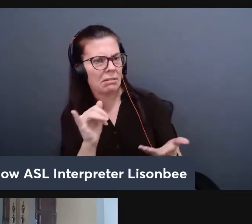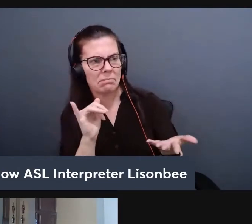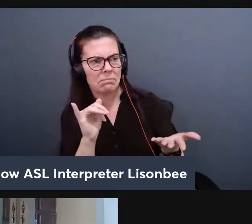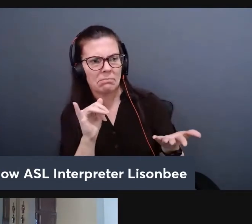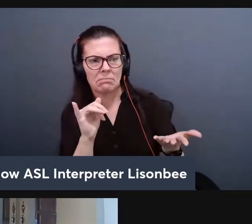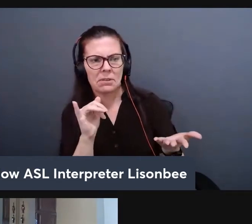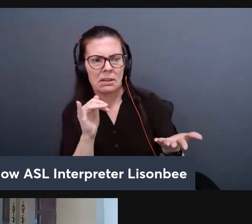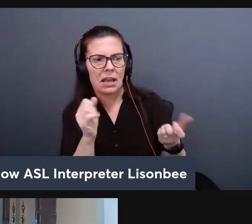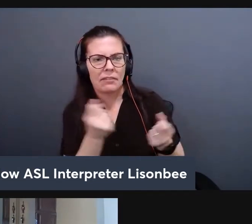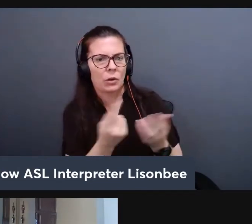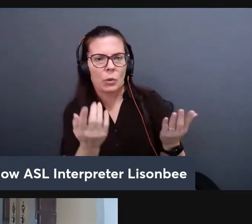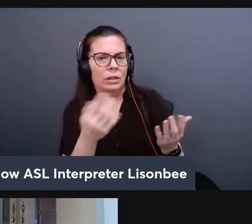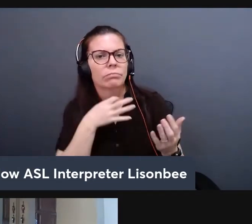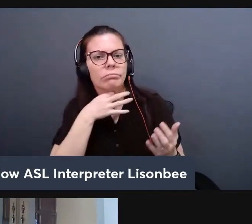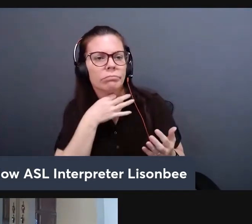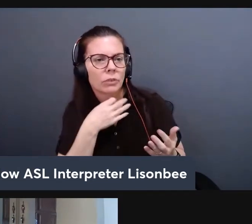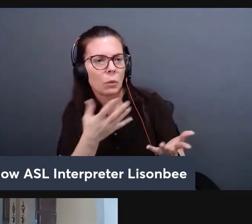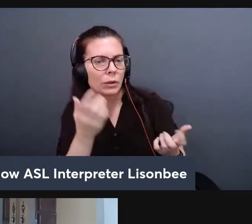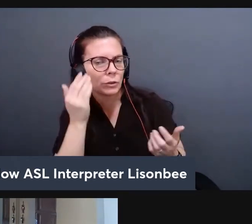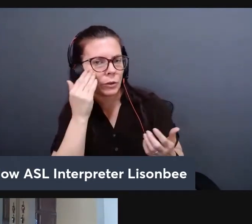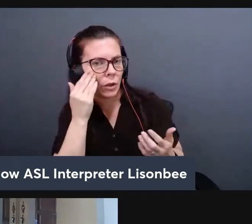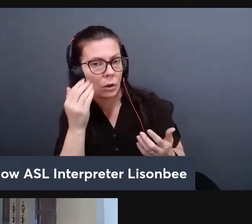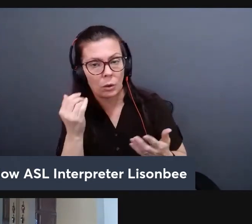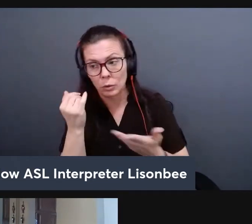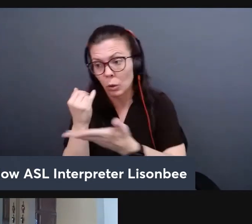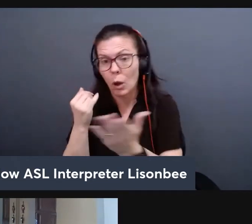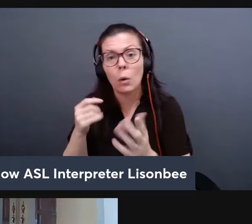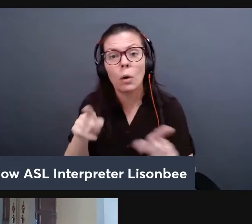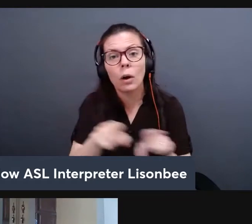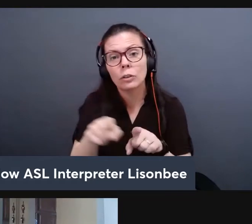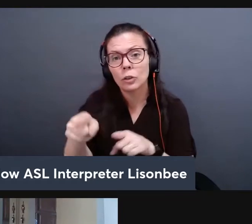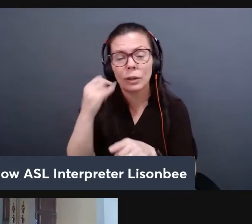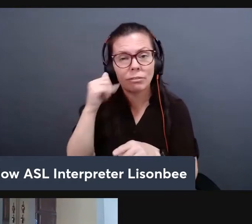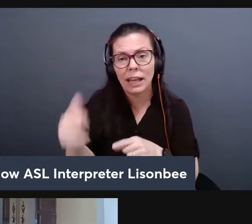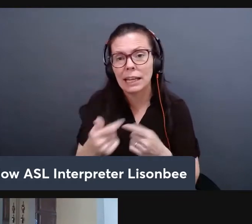everyone wants to know there. And if any questions come up don't hesitate to post them in the chat.